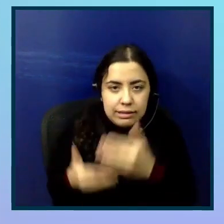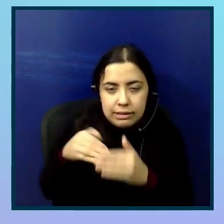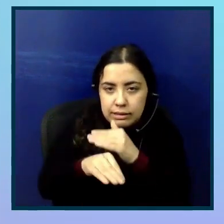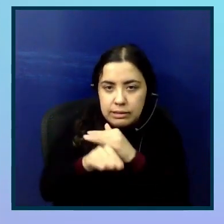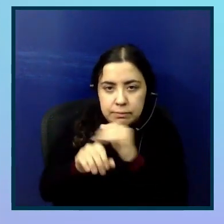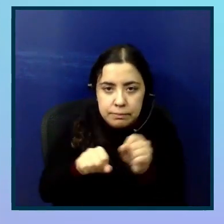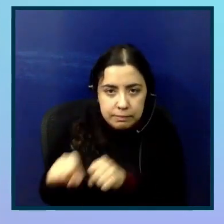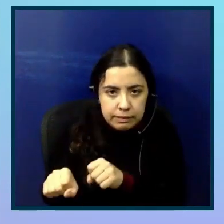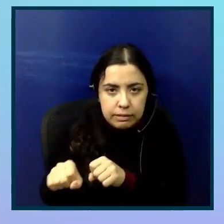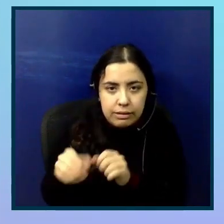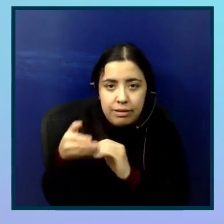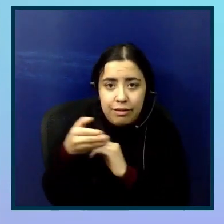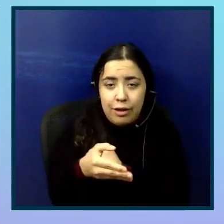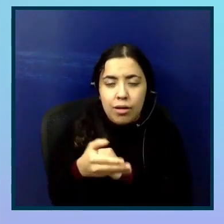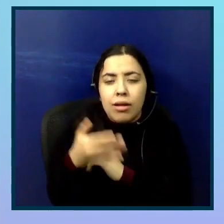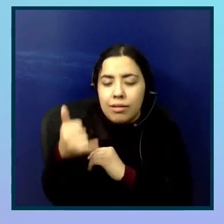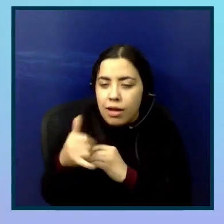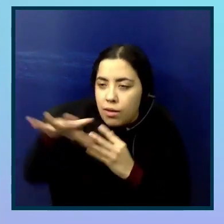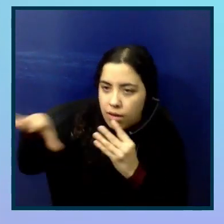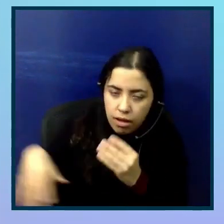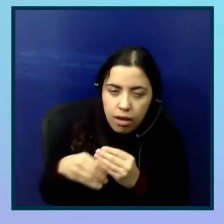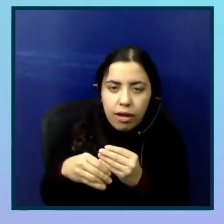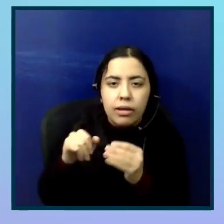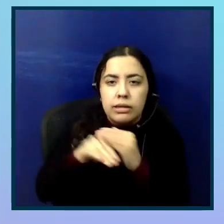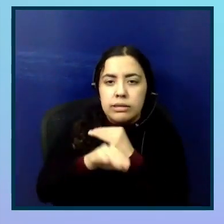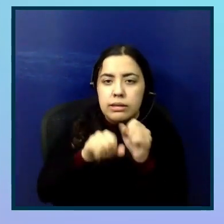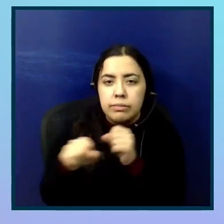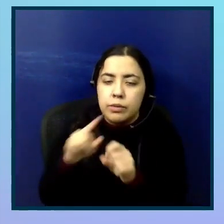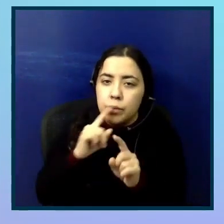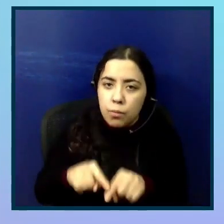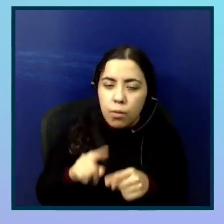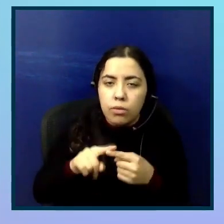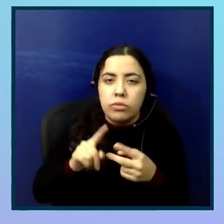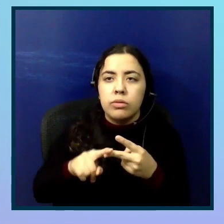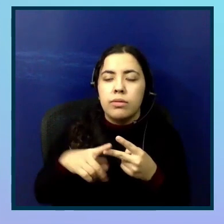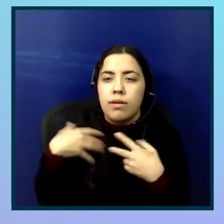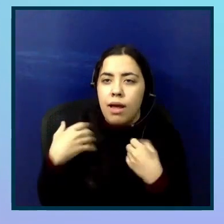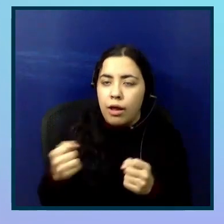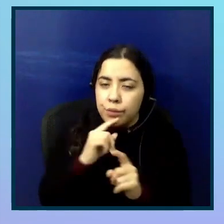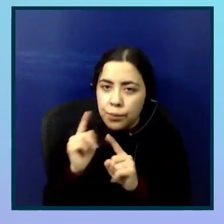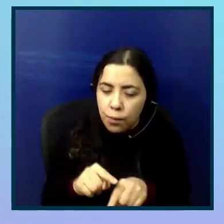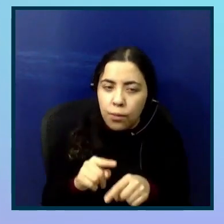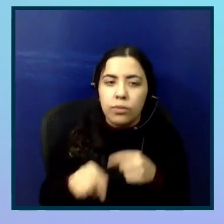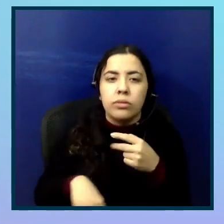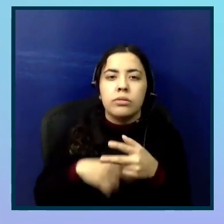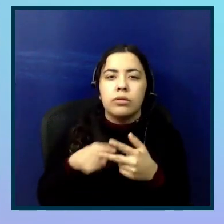So we included the accessibility report, the health report that outlines the SAS compliance